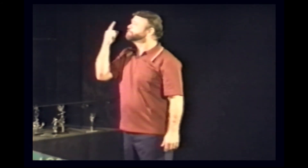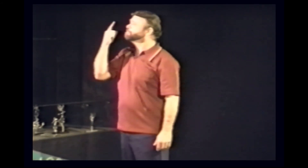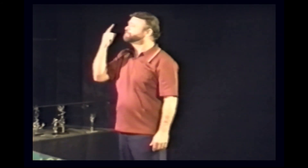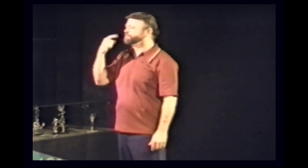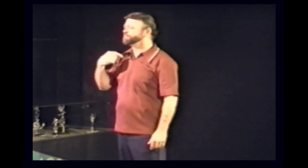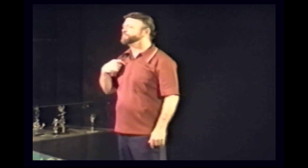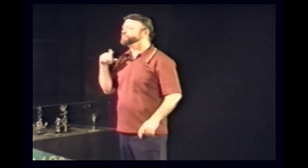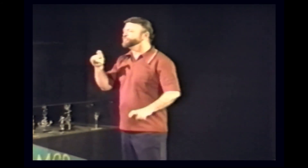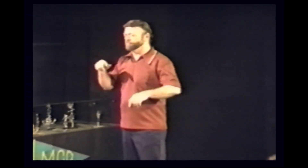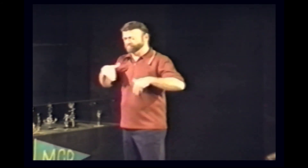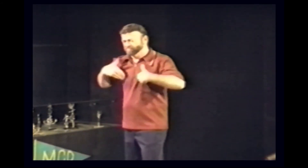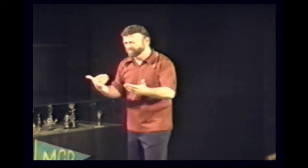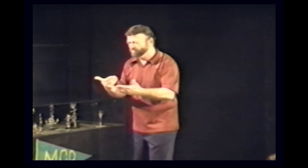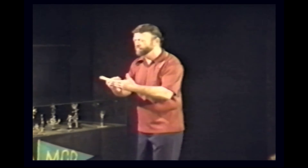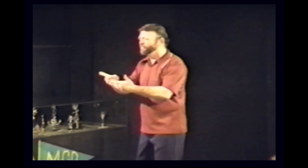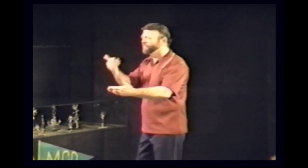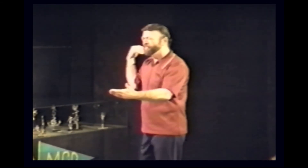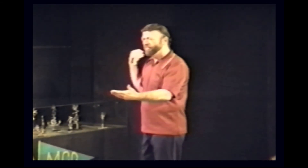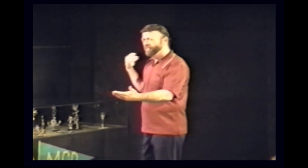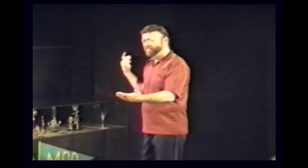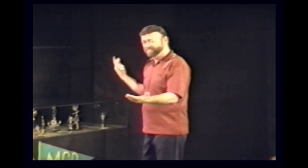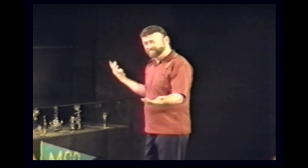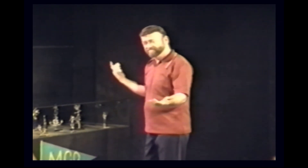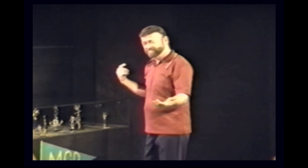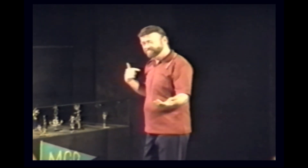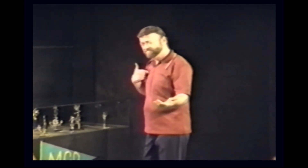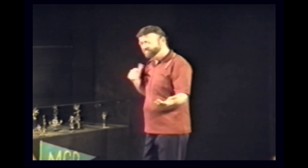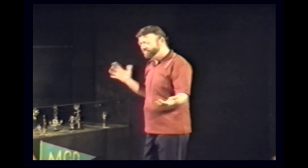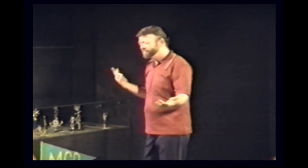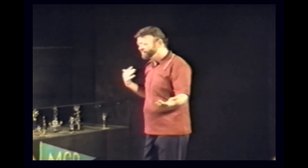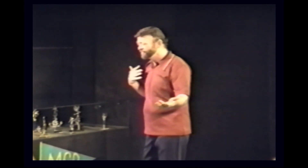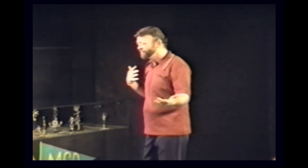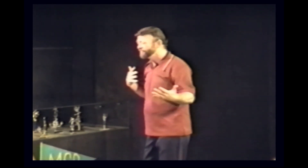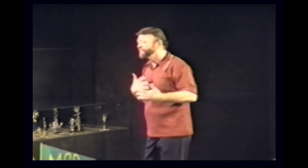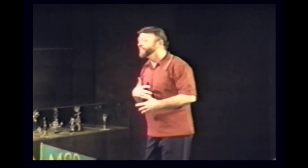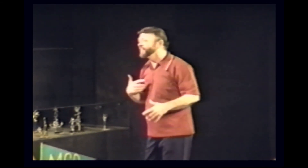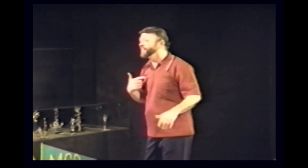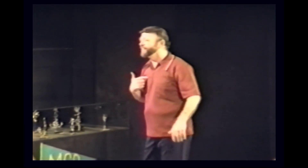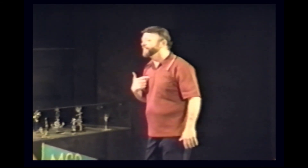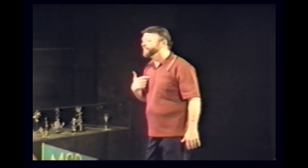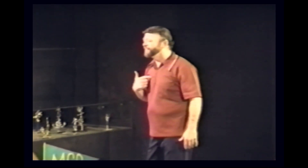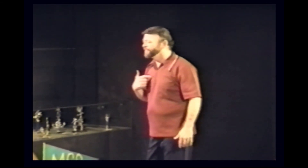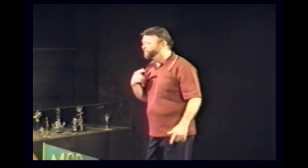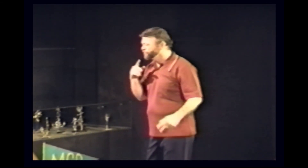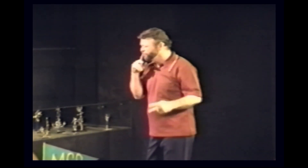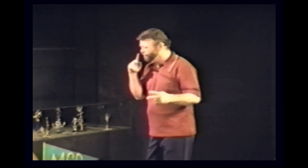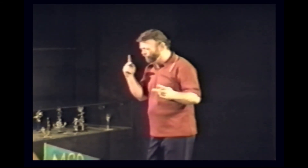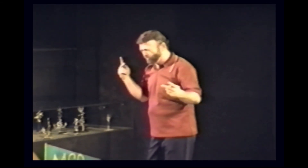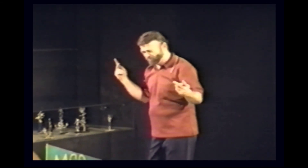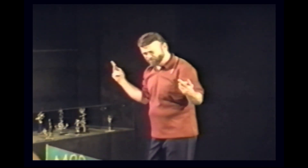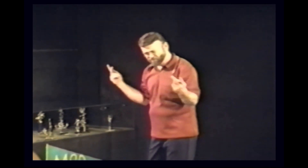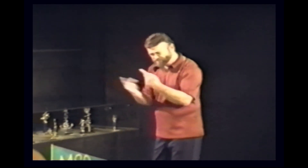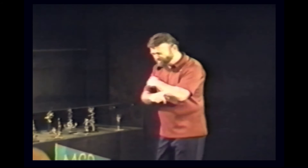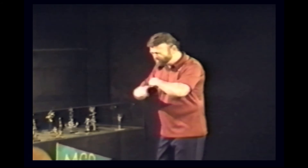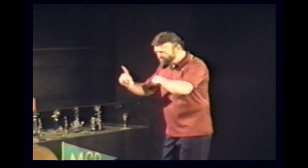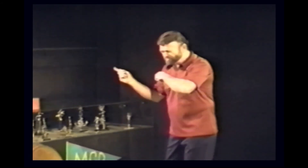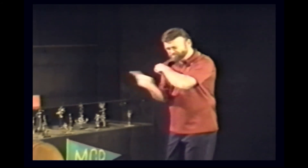I understand that you have to suspend me, and it's my fault. I should've admitted this before. It's my fault, but I was afraid.